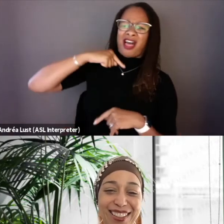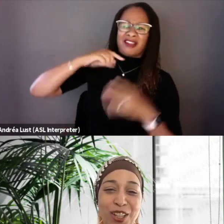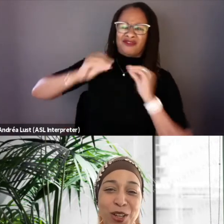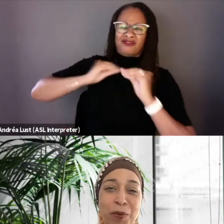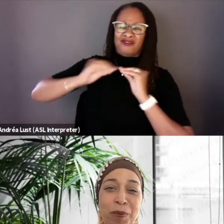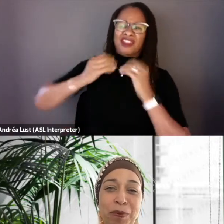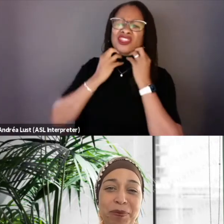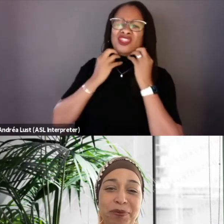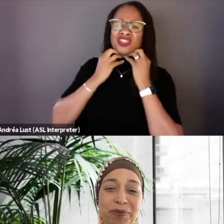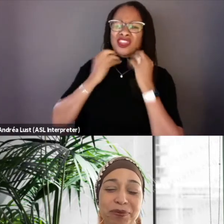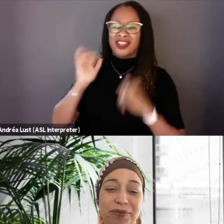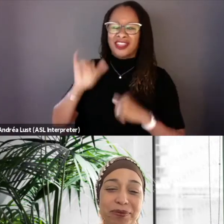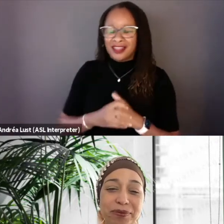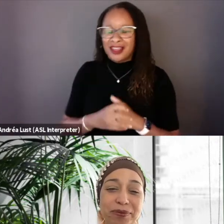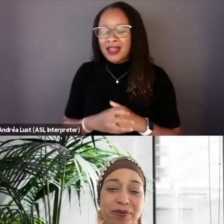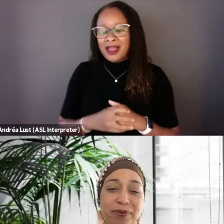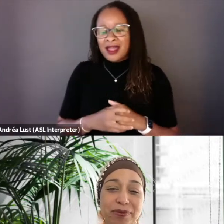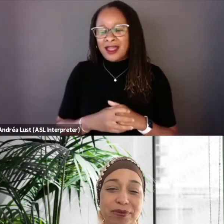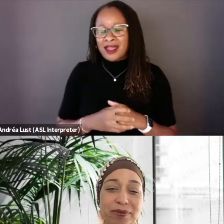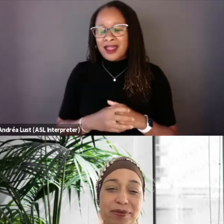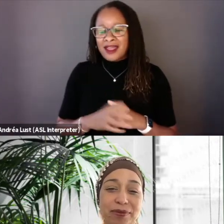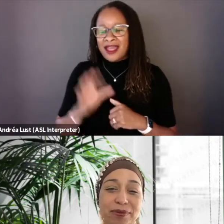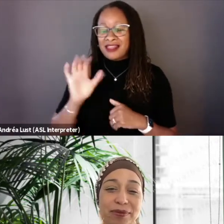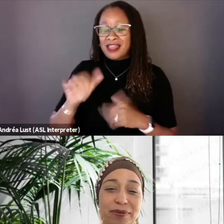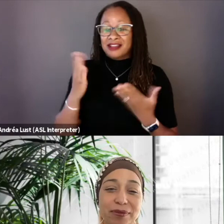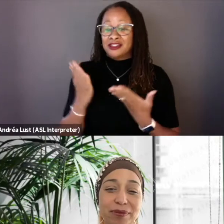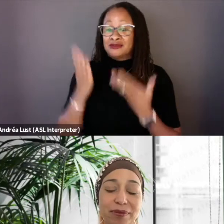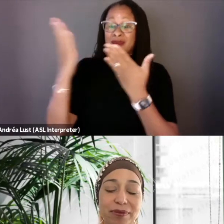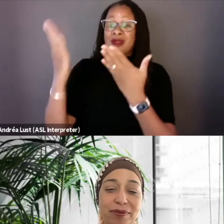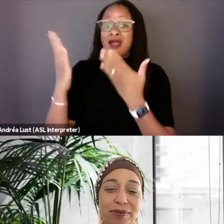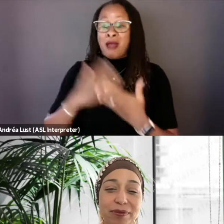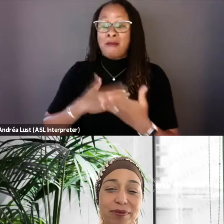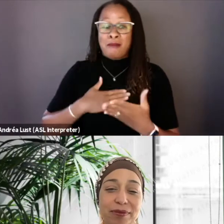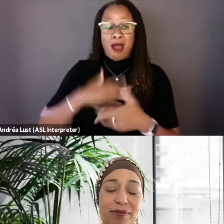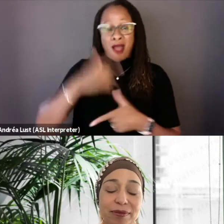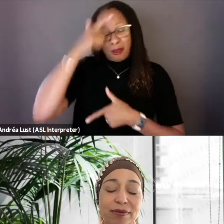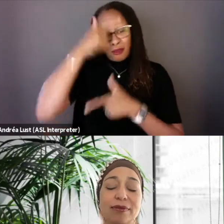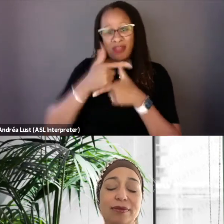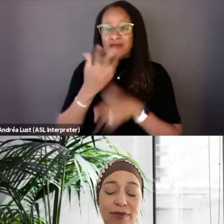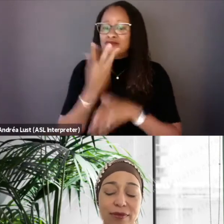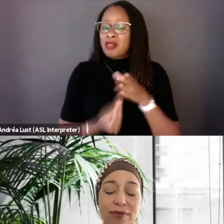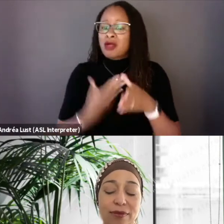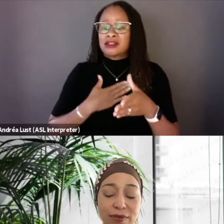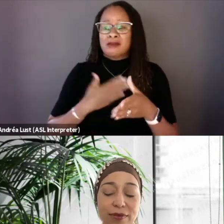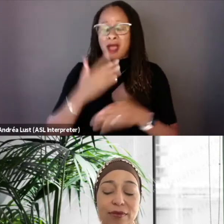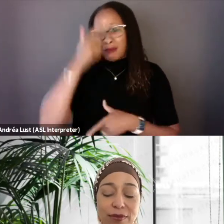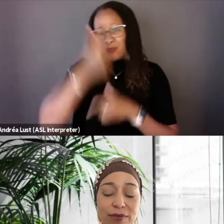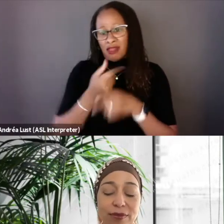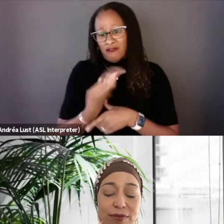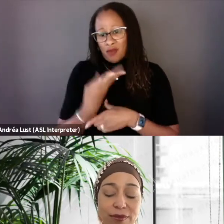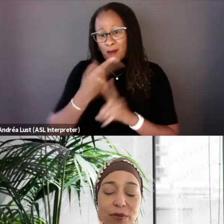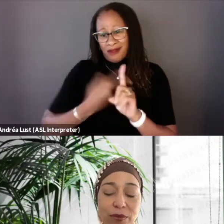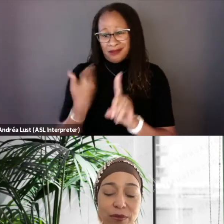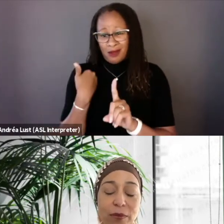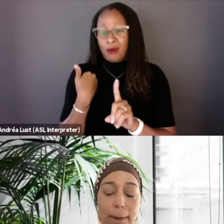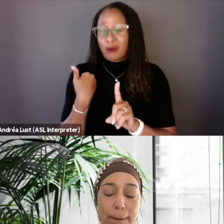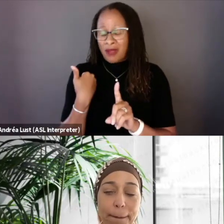No, that is a homage to my brother. I lost my brother, unfortunately, a few months ago and that was a picture of us back in the day.